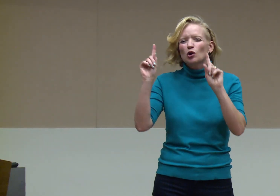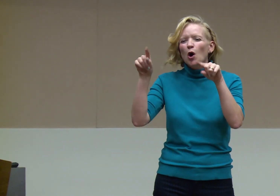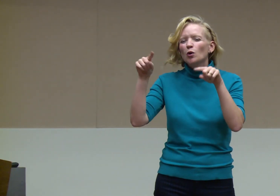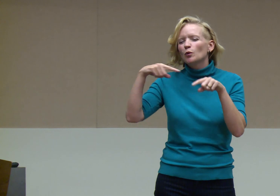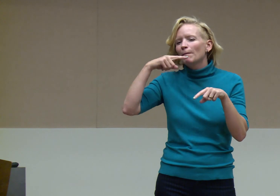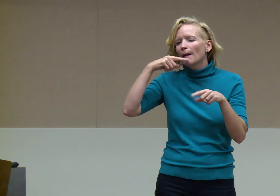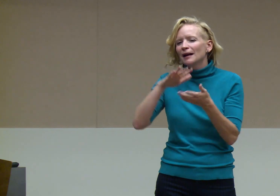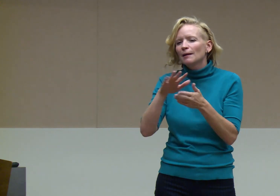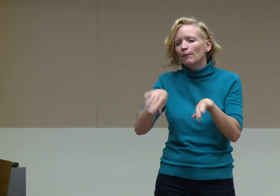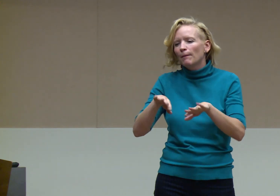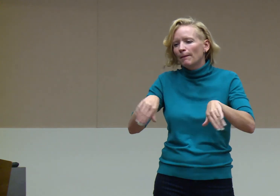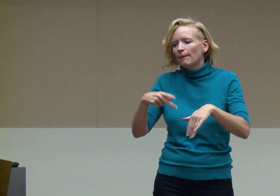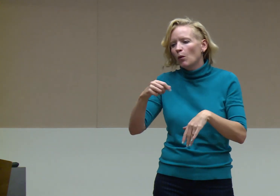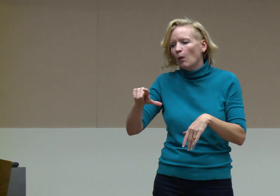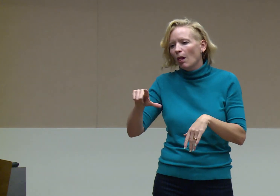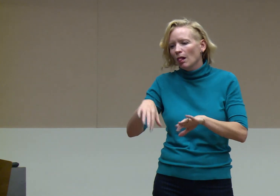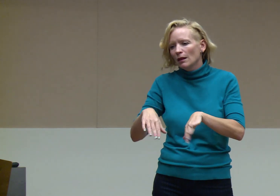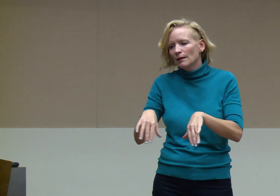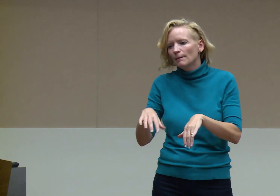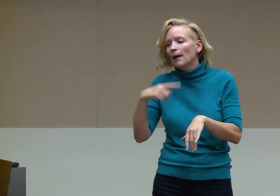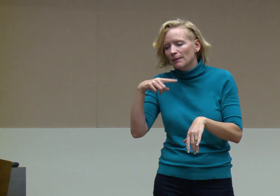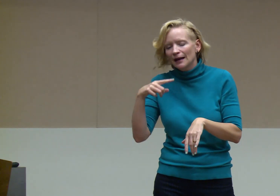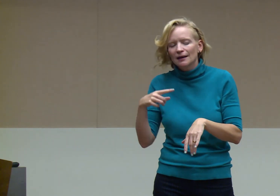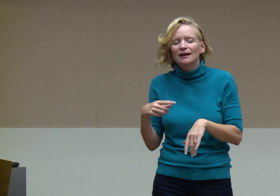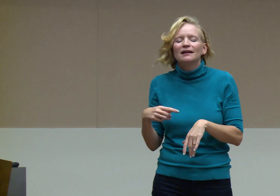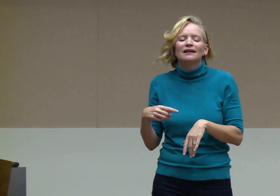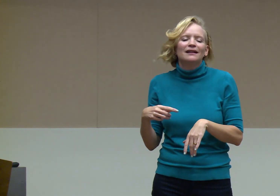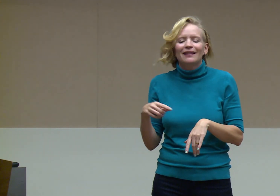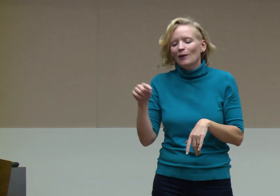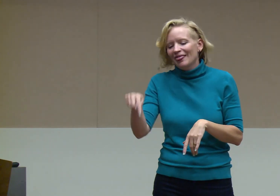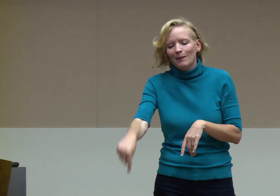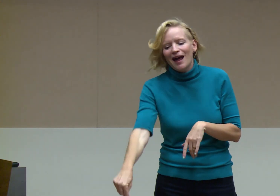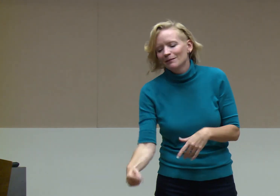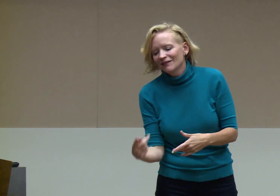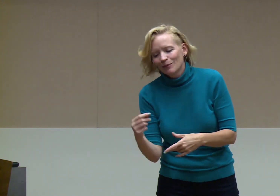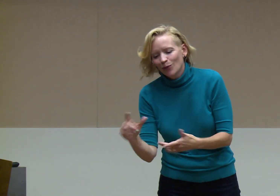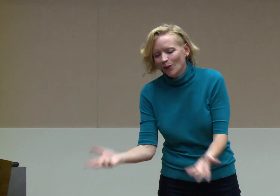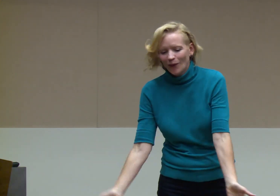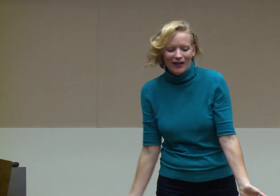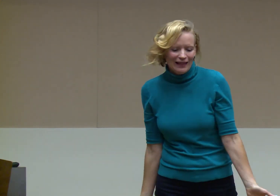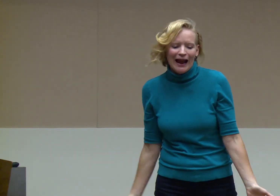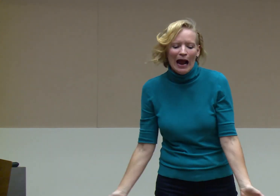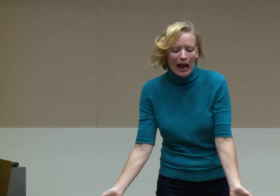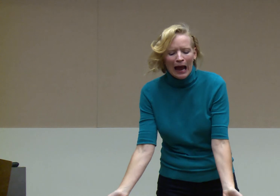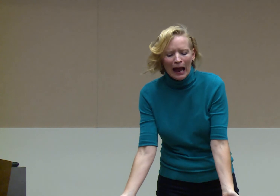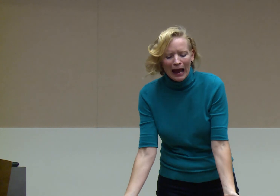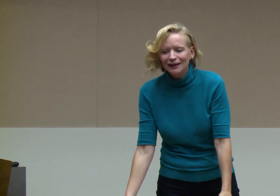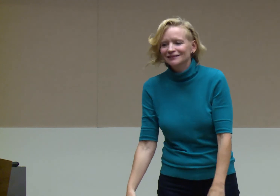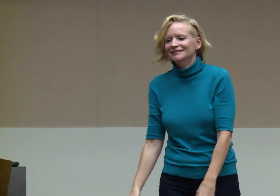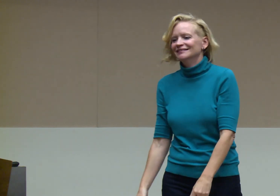well, we used to go to a public pool, and they would be in the bottom of the pool or something,